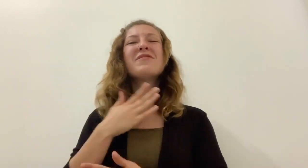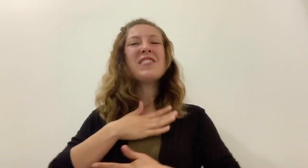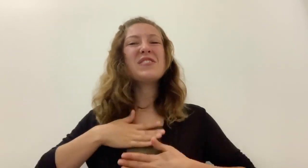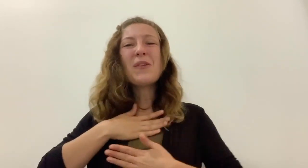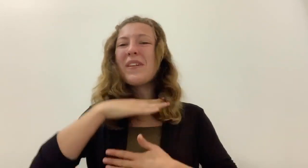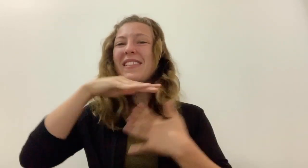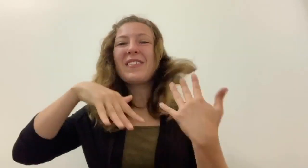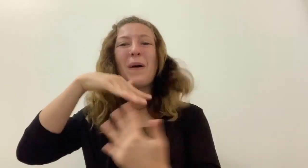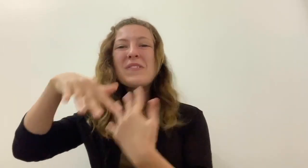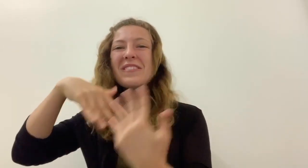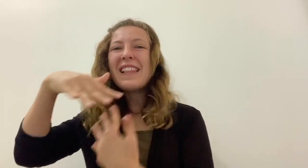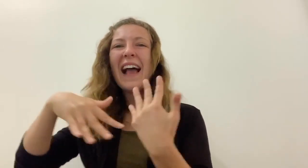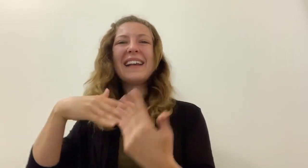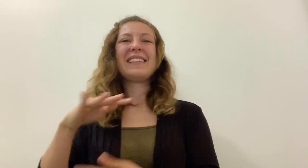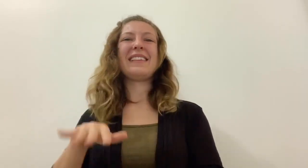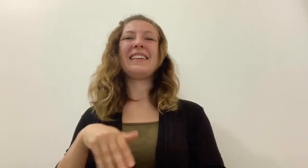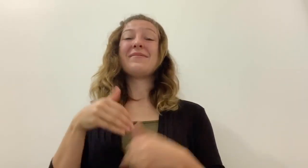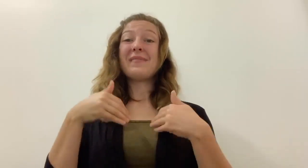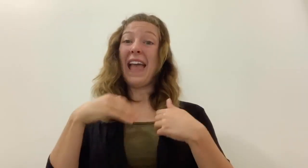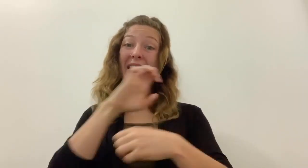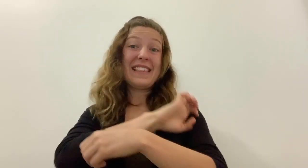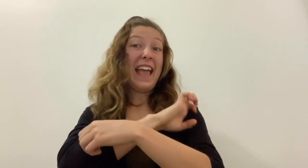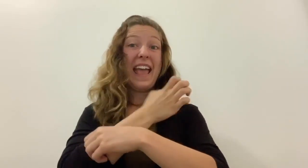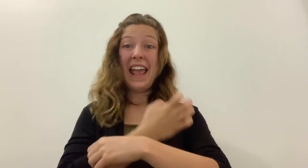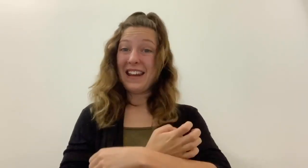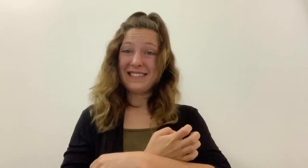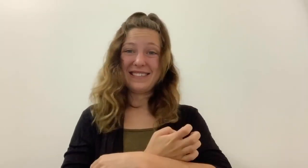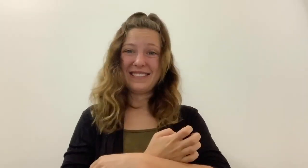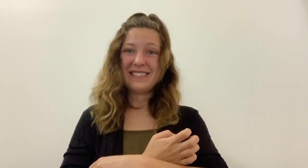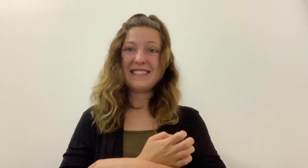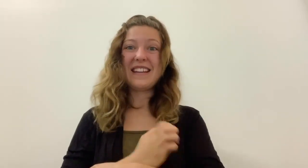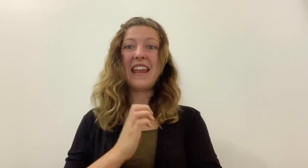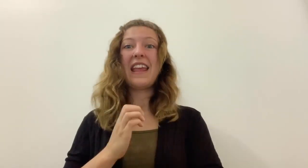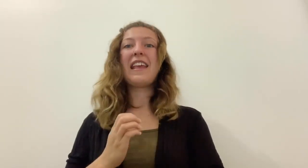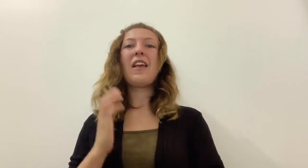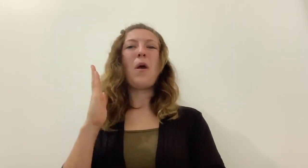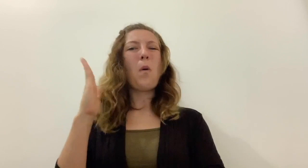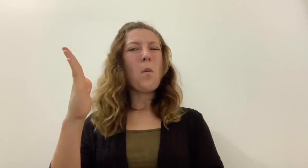She enjoys socializing and has the energy for it.